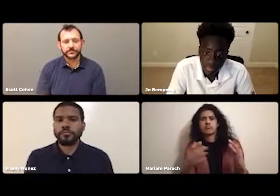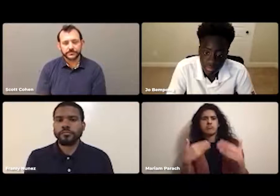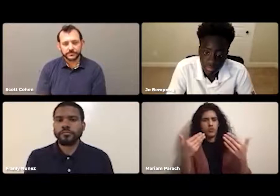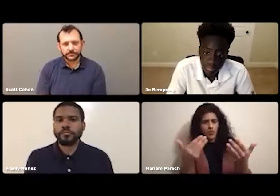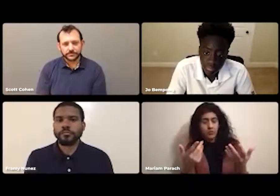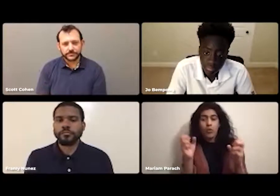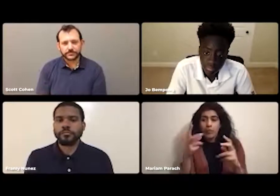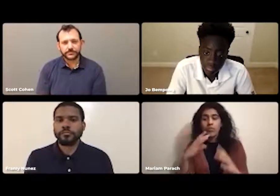so well.